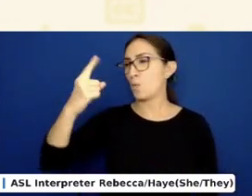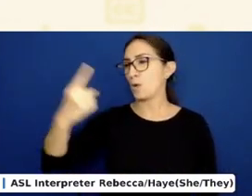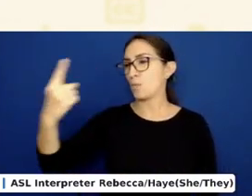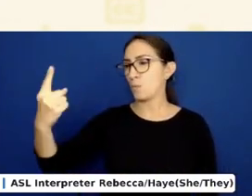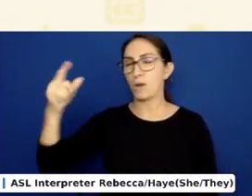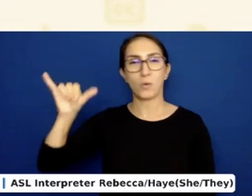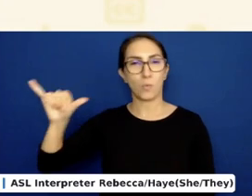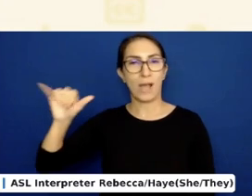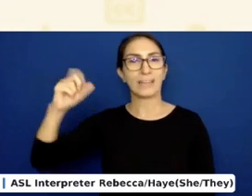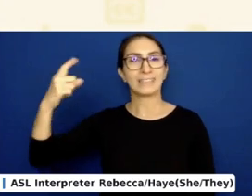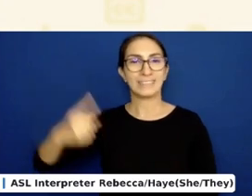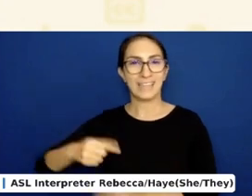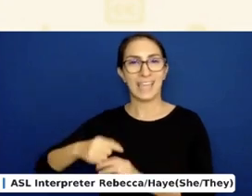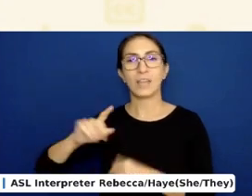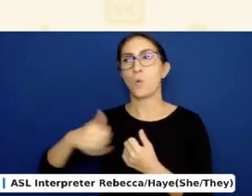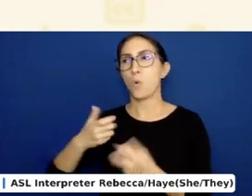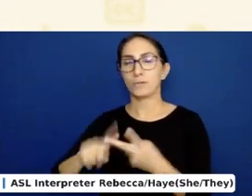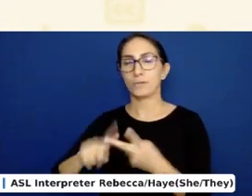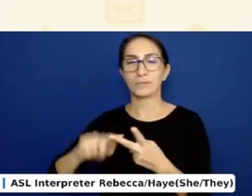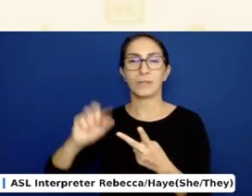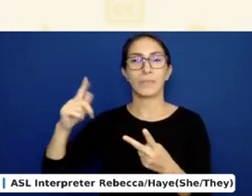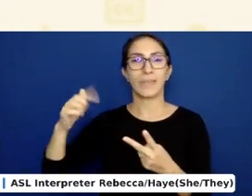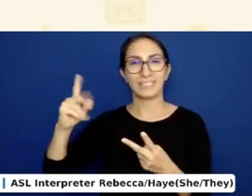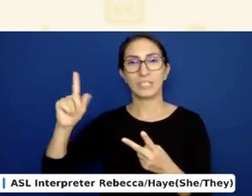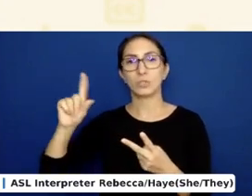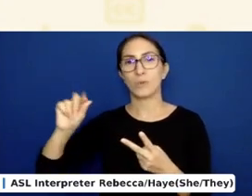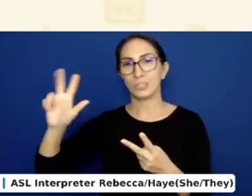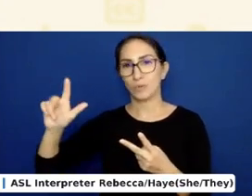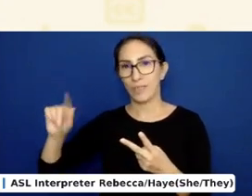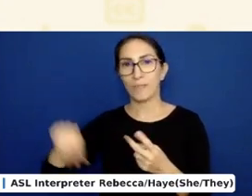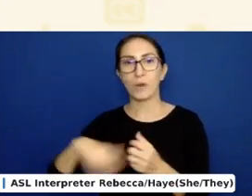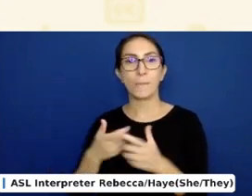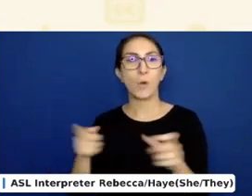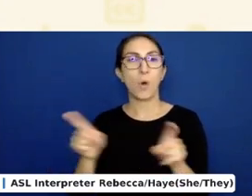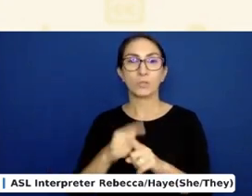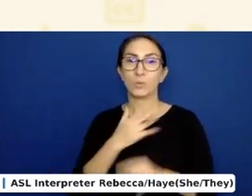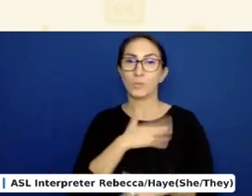We'd also appreciate it if you go to 2023.wpaccessibility.dayfeedback